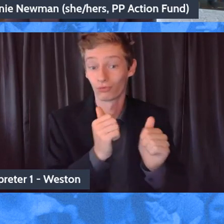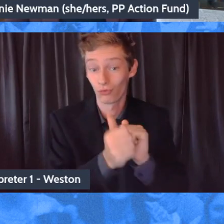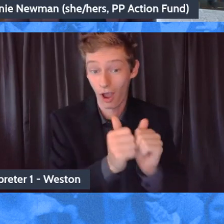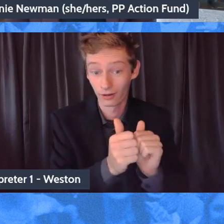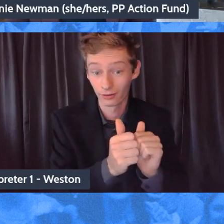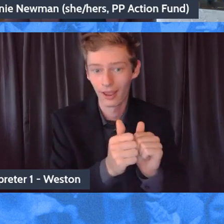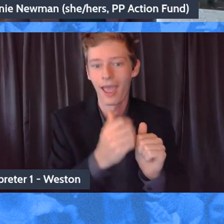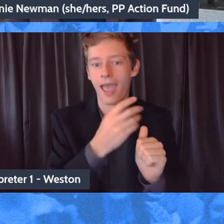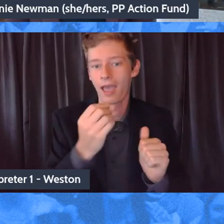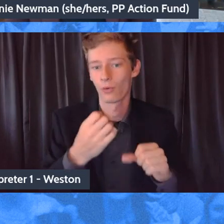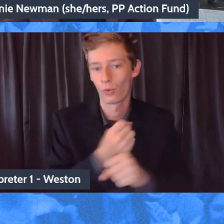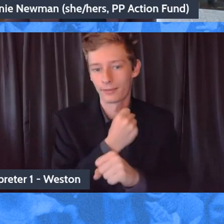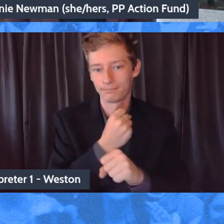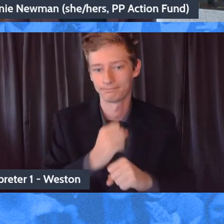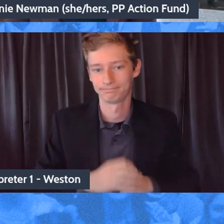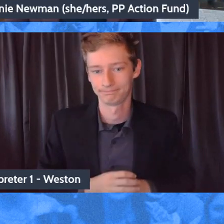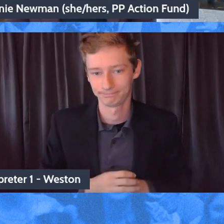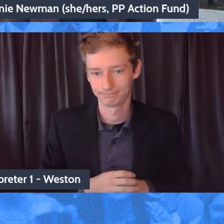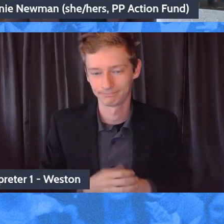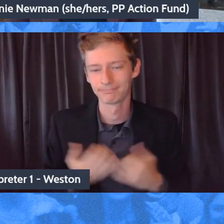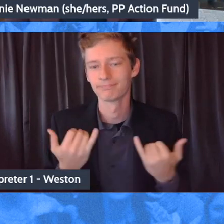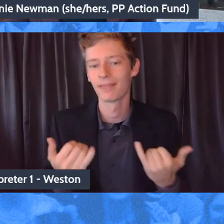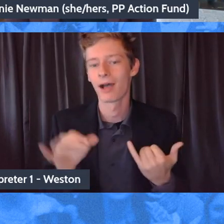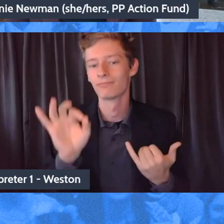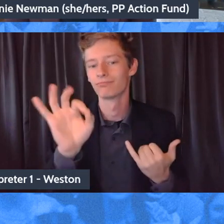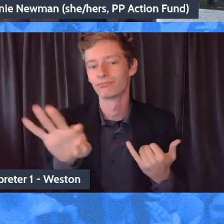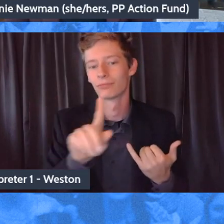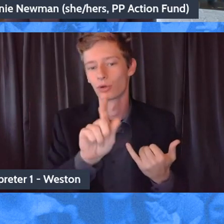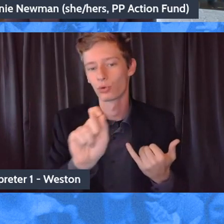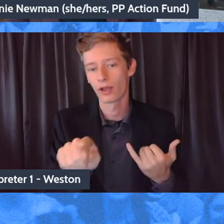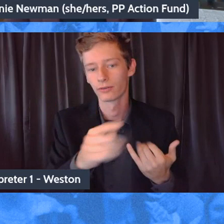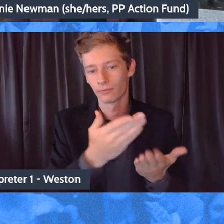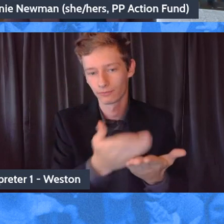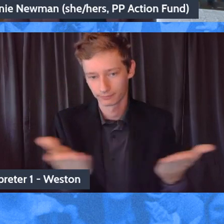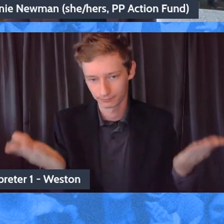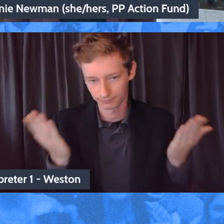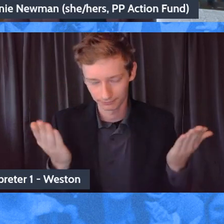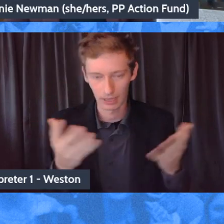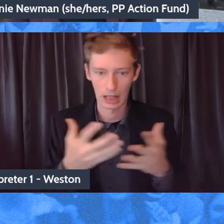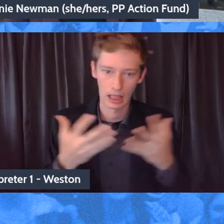There's no doubt that there is still a lot of work to be done, especially in these very tough times.